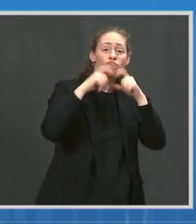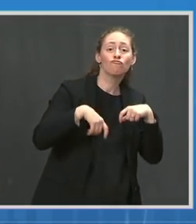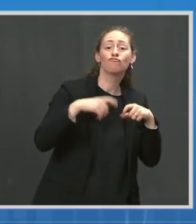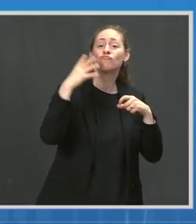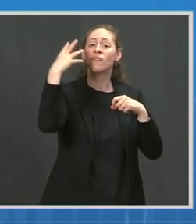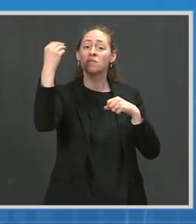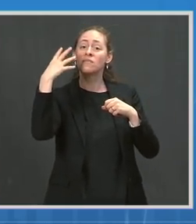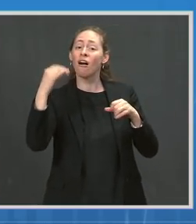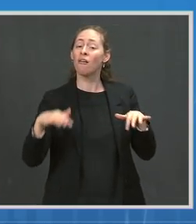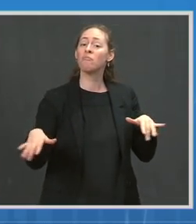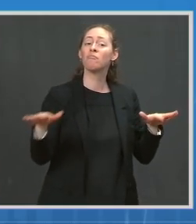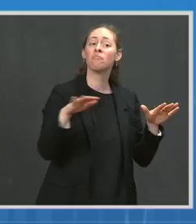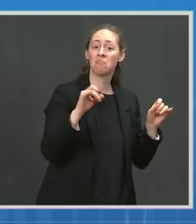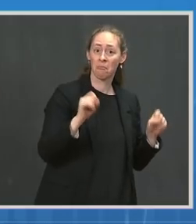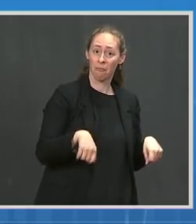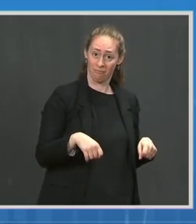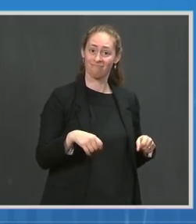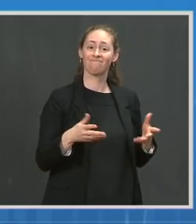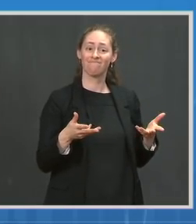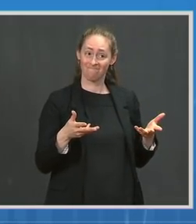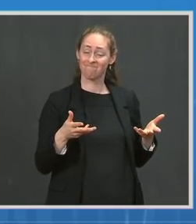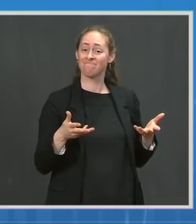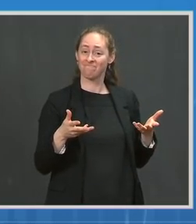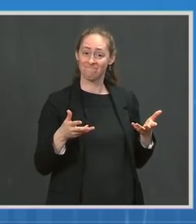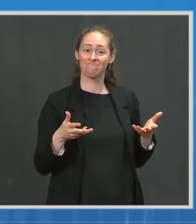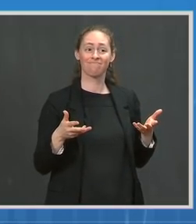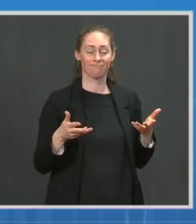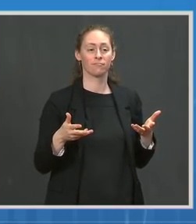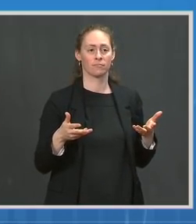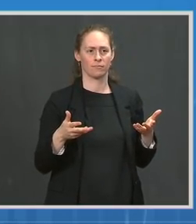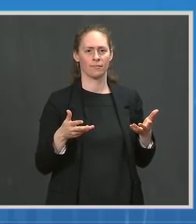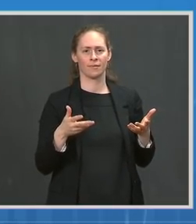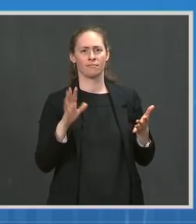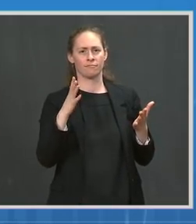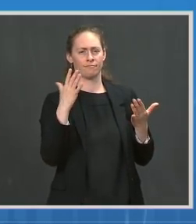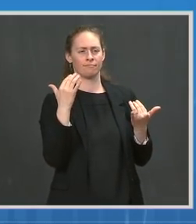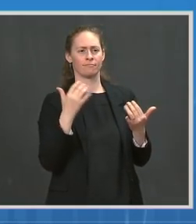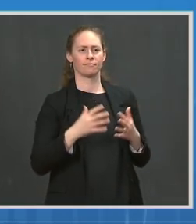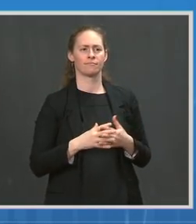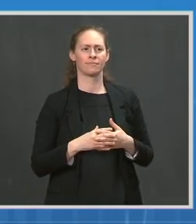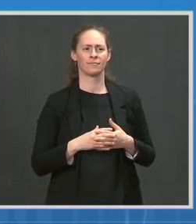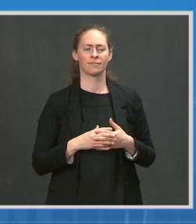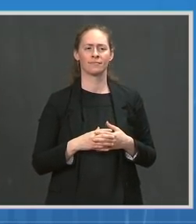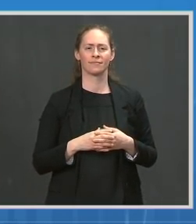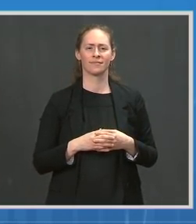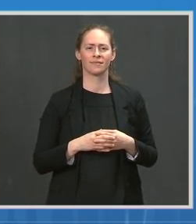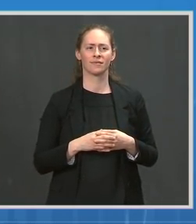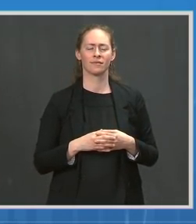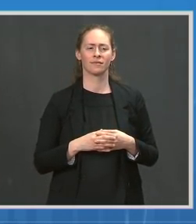Is that a similar milestone that you're looking for when you change that -- that recommendation here in the U.S.?